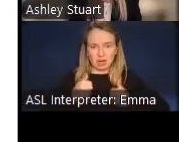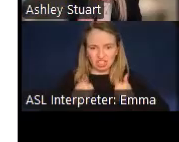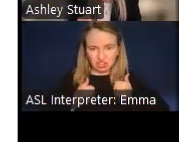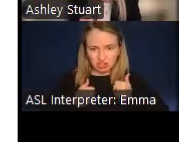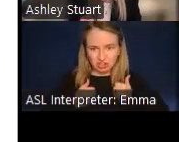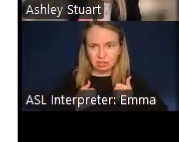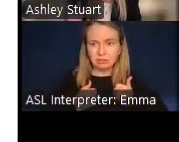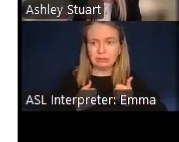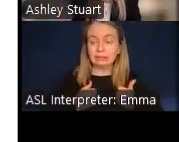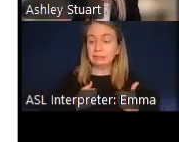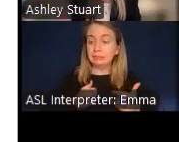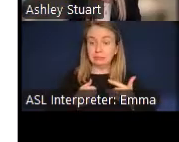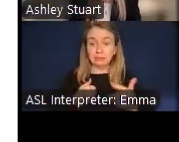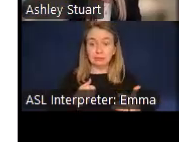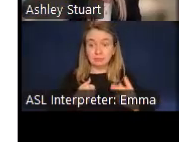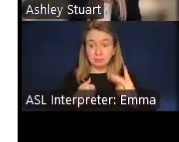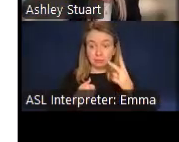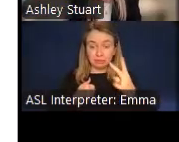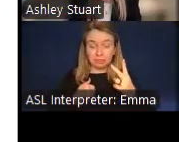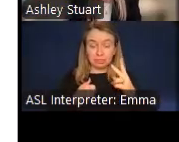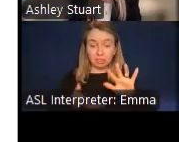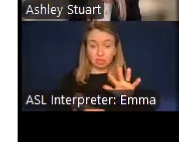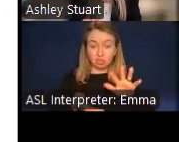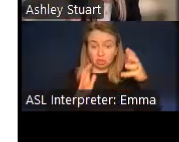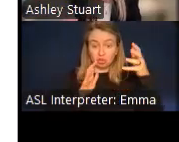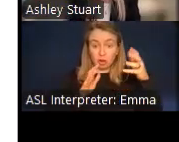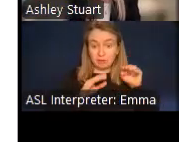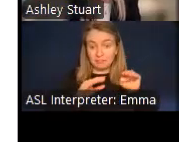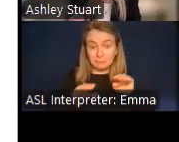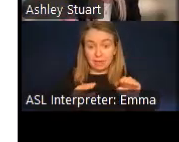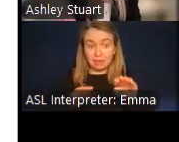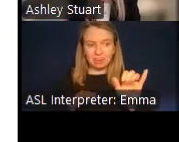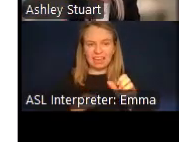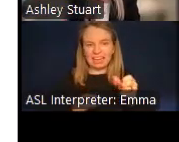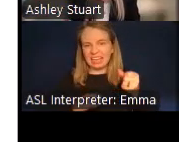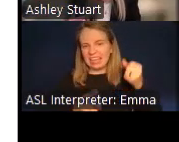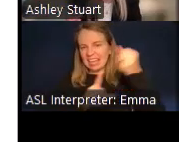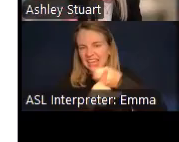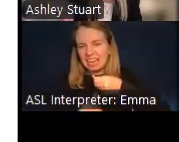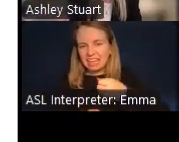we tend to see disruptive behavior like hitting, biting,